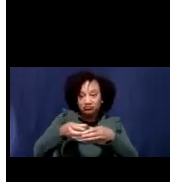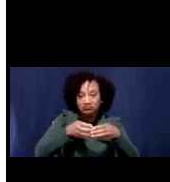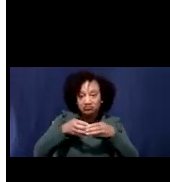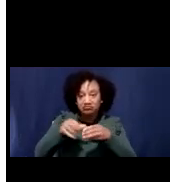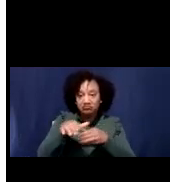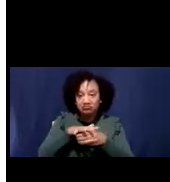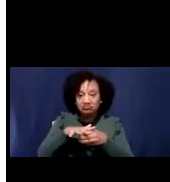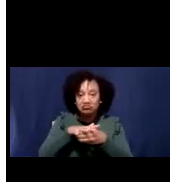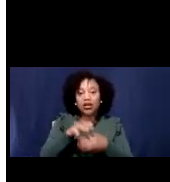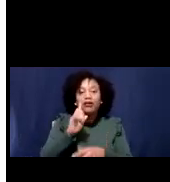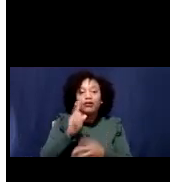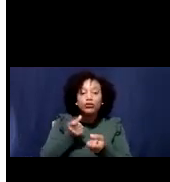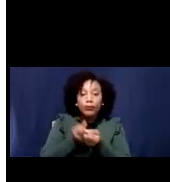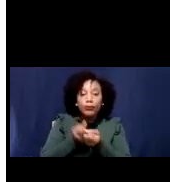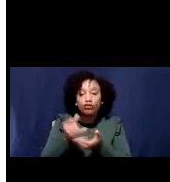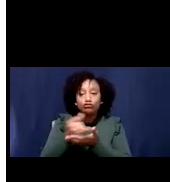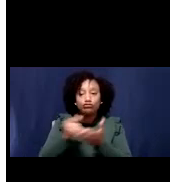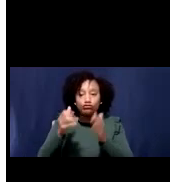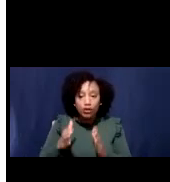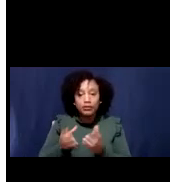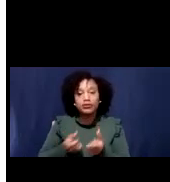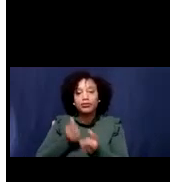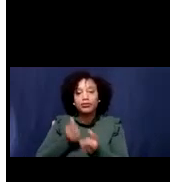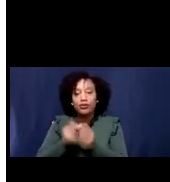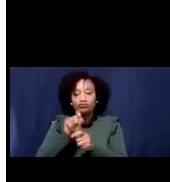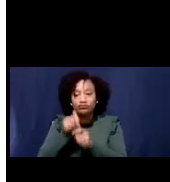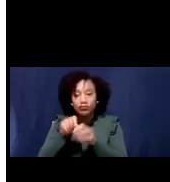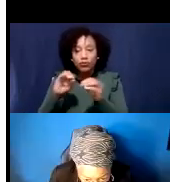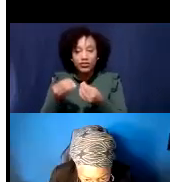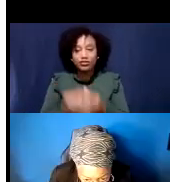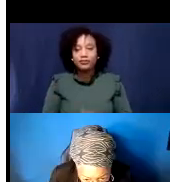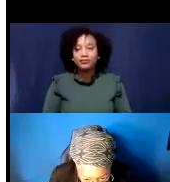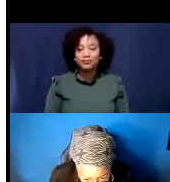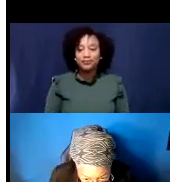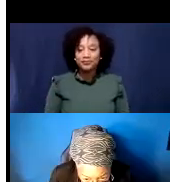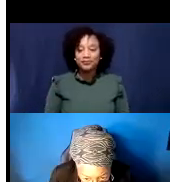through support to artists and organizations. Because, please know